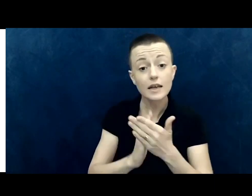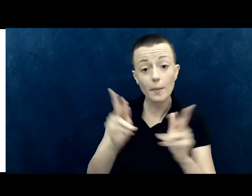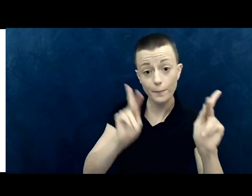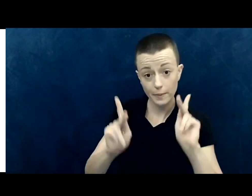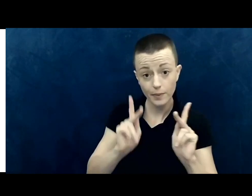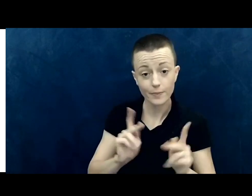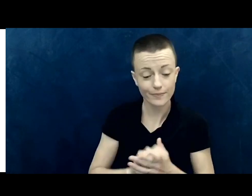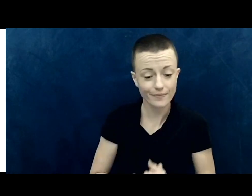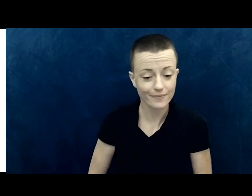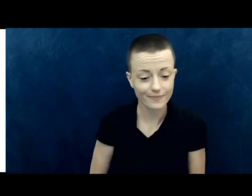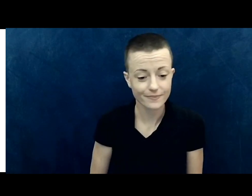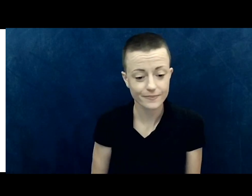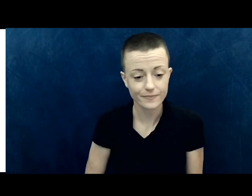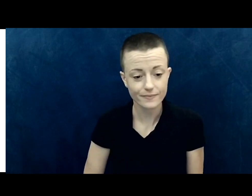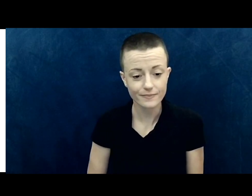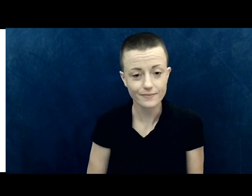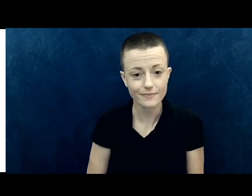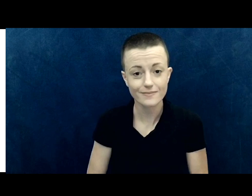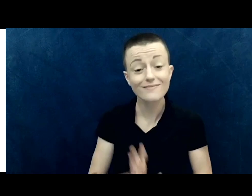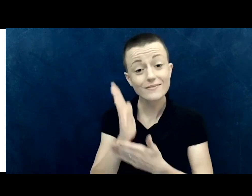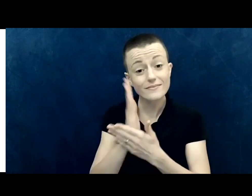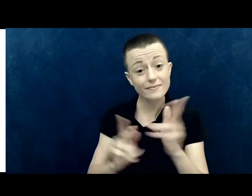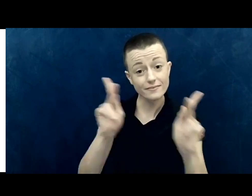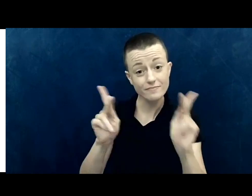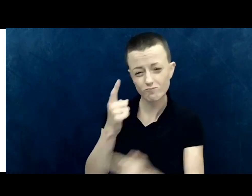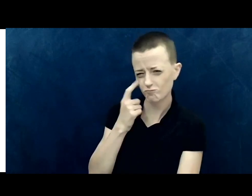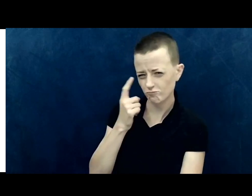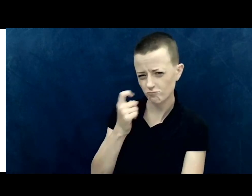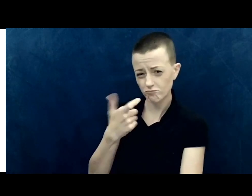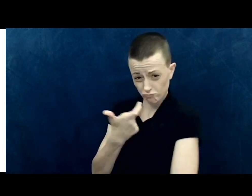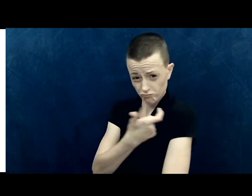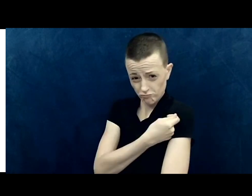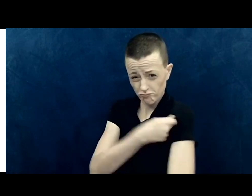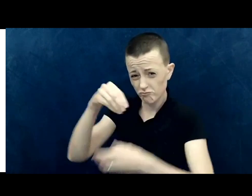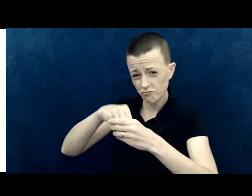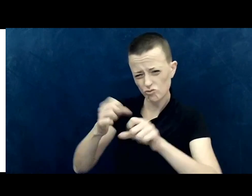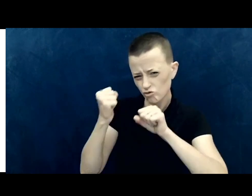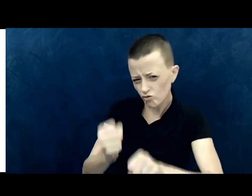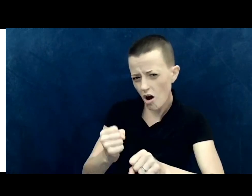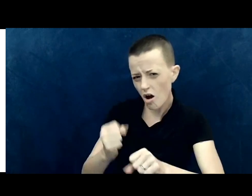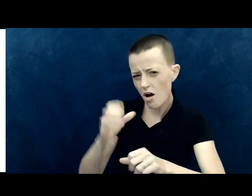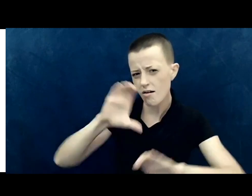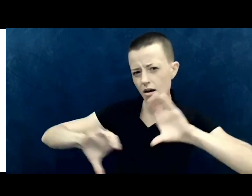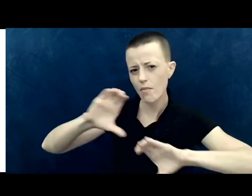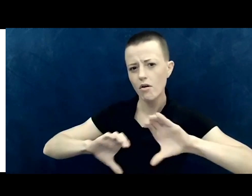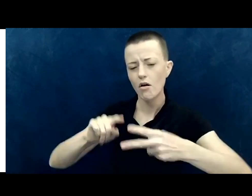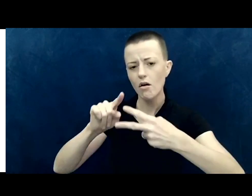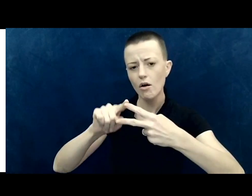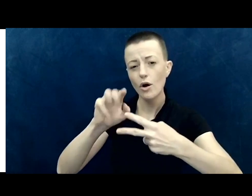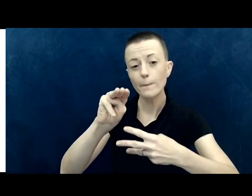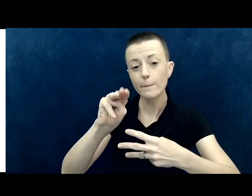formaldehyde, aluminum or if they contain other drugs like penicillin. No, they do not.